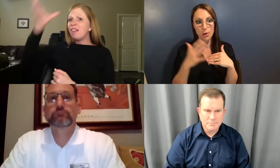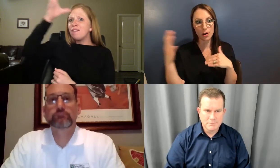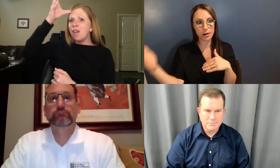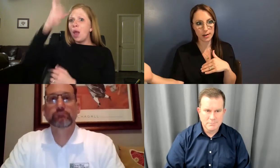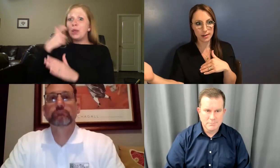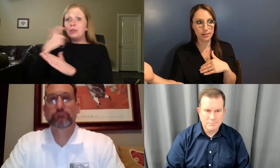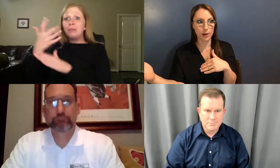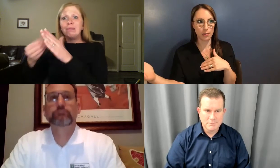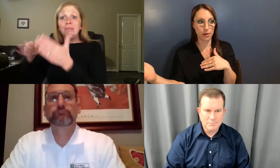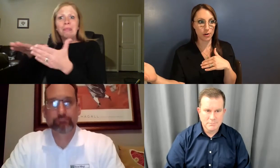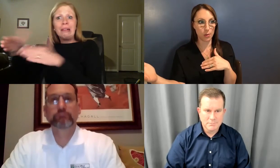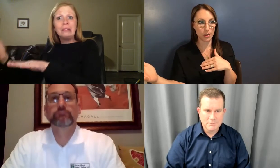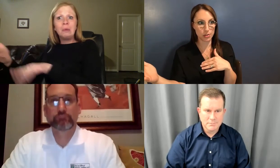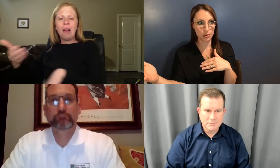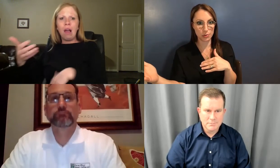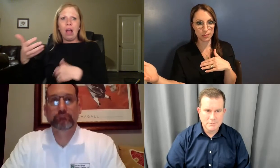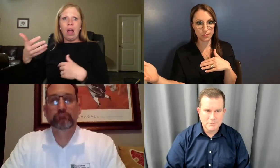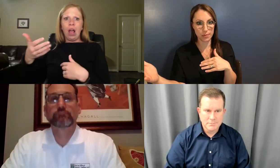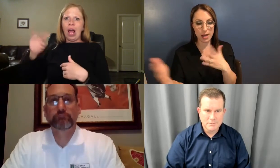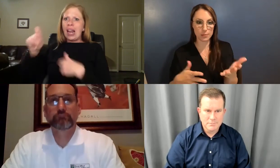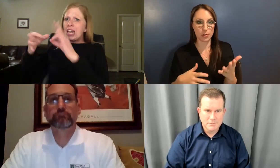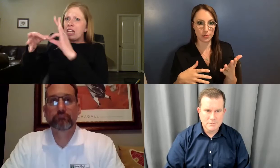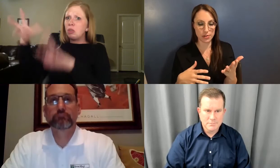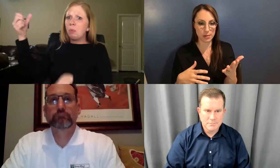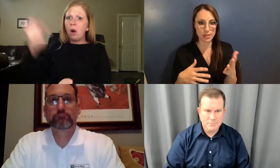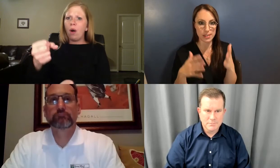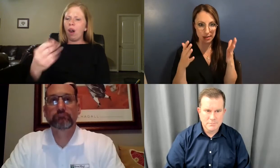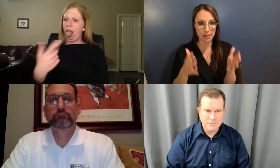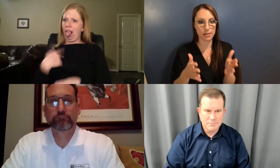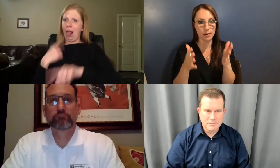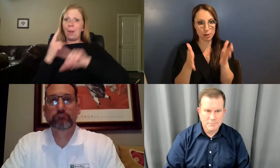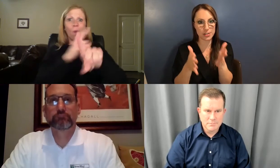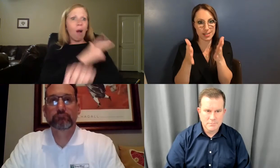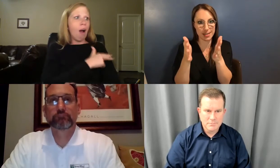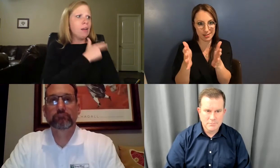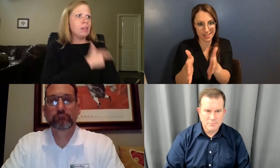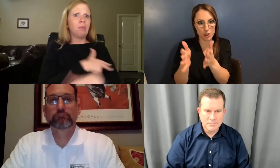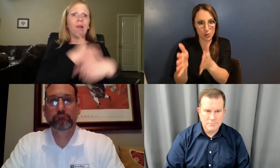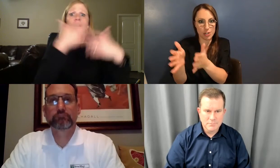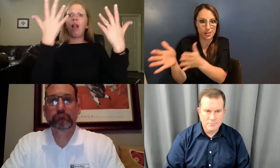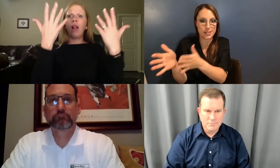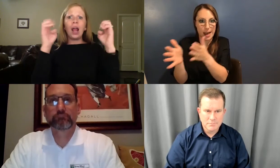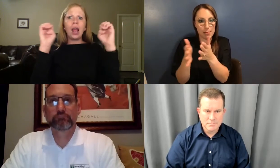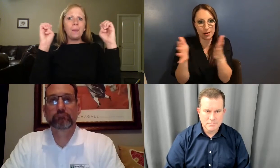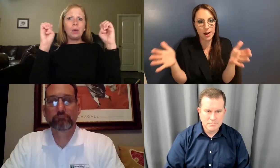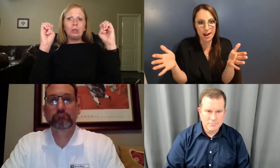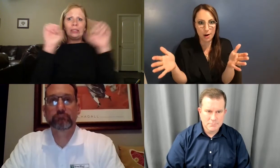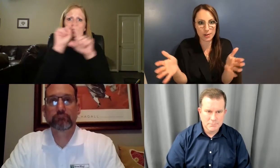or they're going to the hospital for some reason and the emergency situation is happening right now,